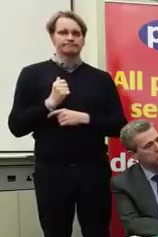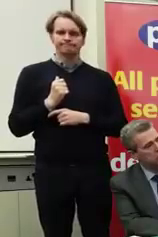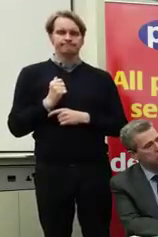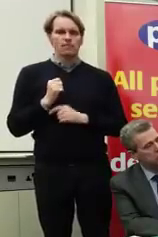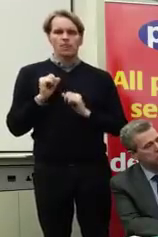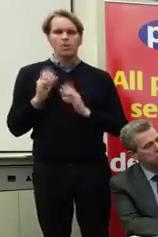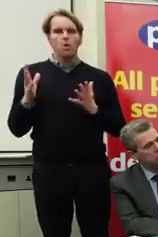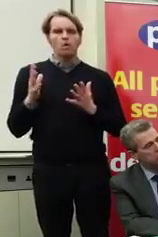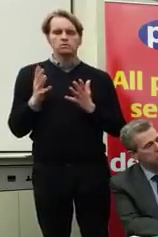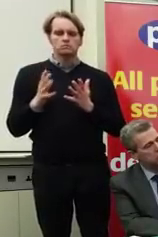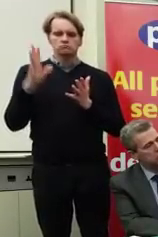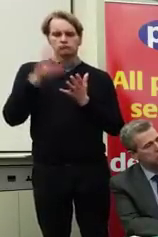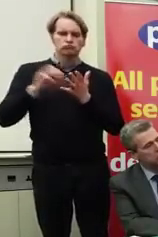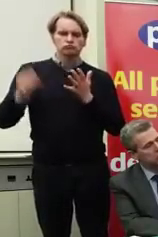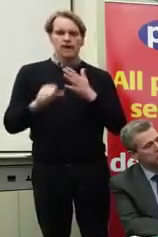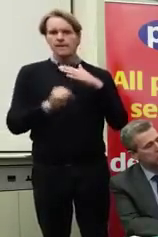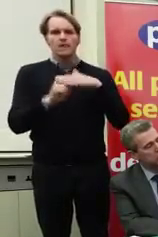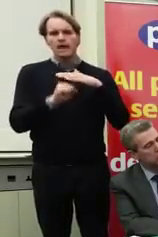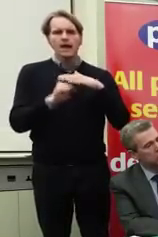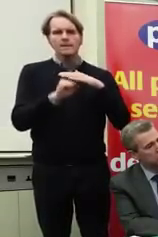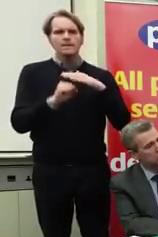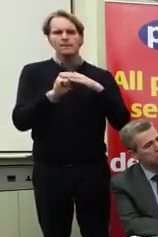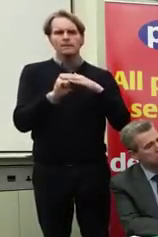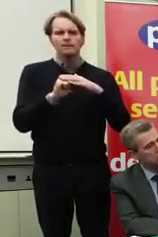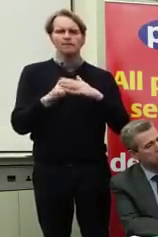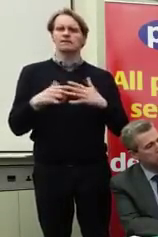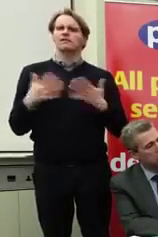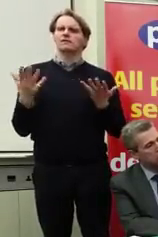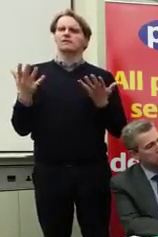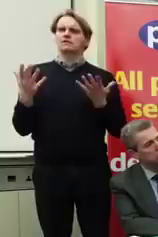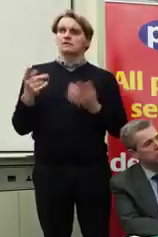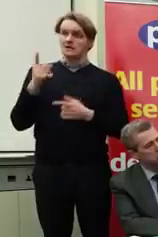they haven't, using that expression was forced upon them by trade